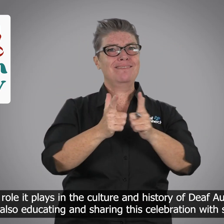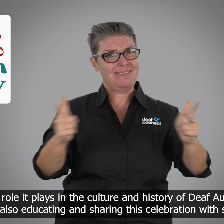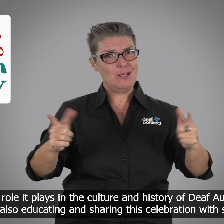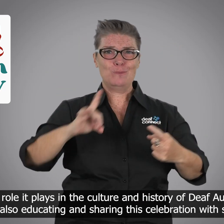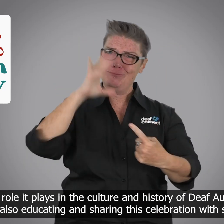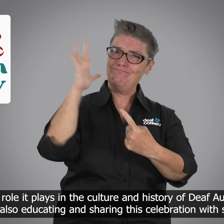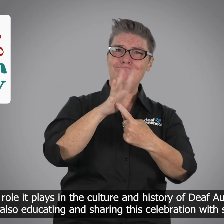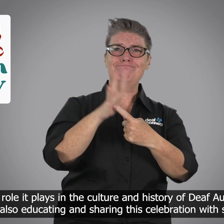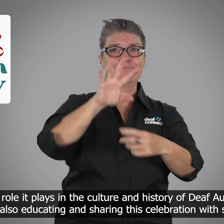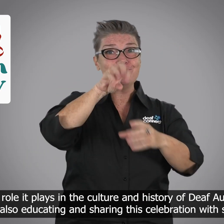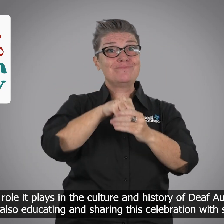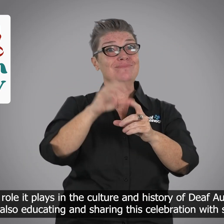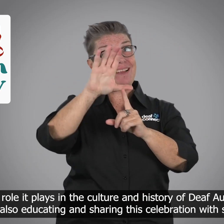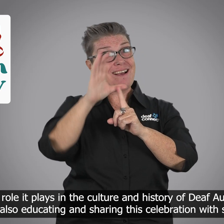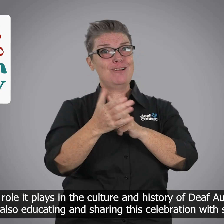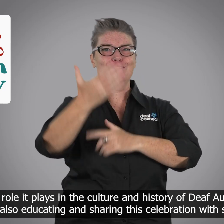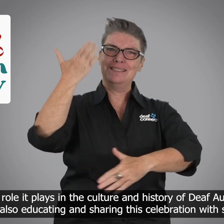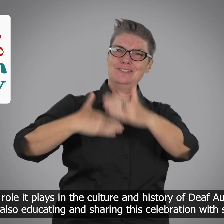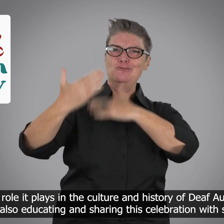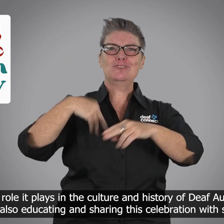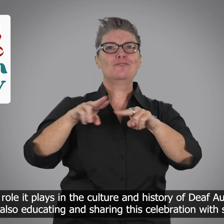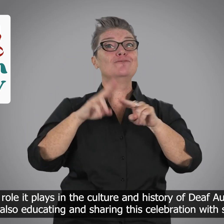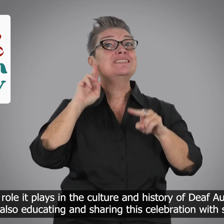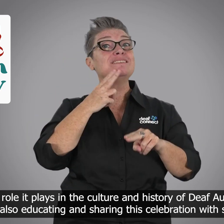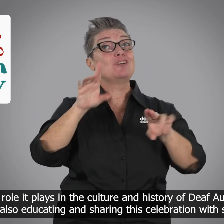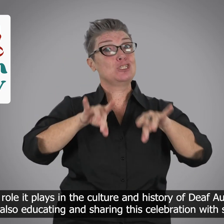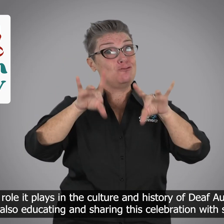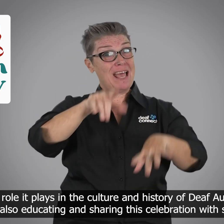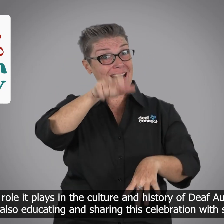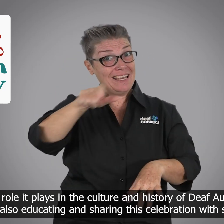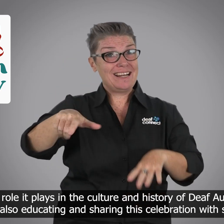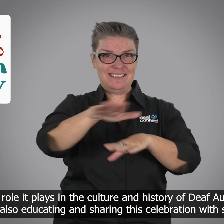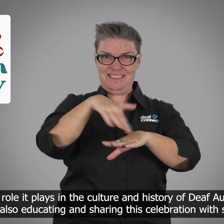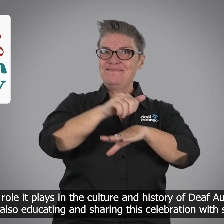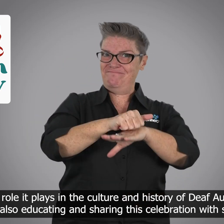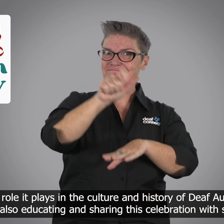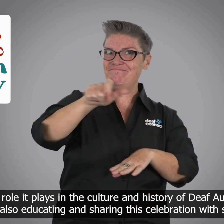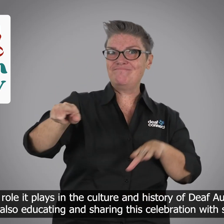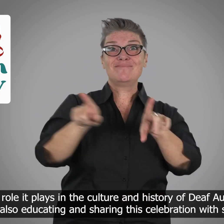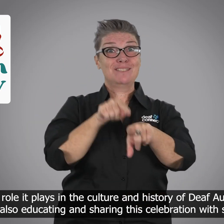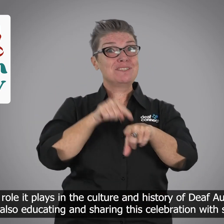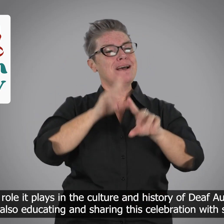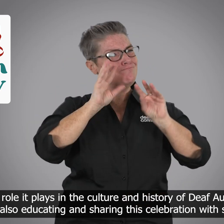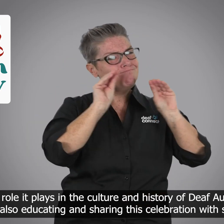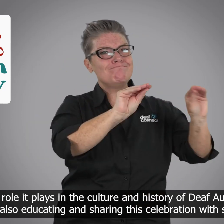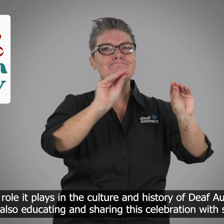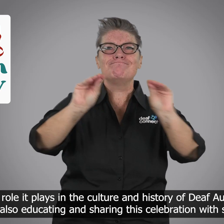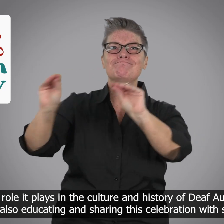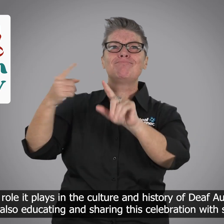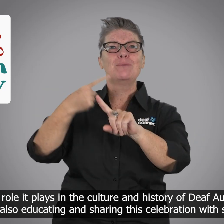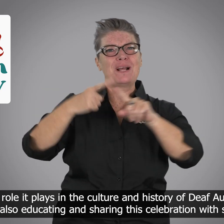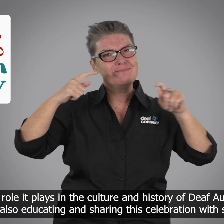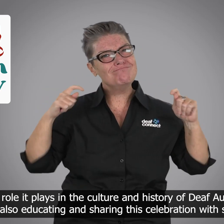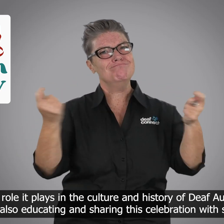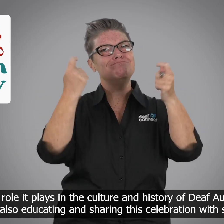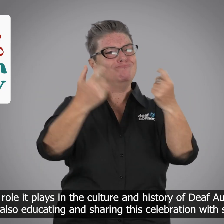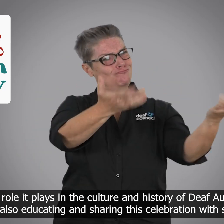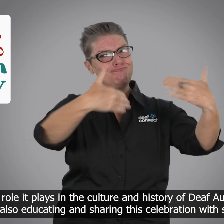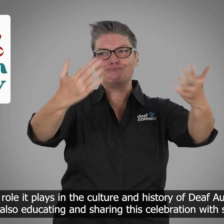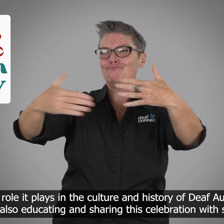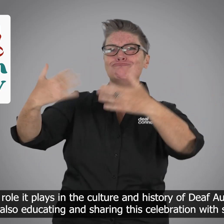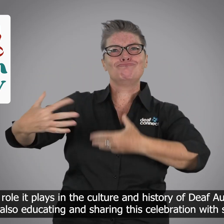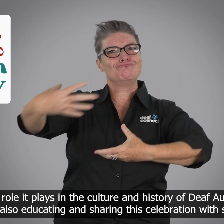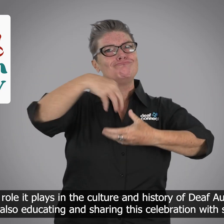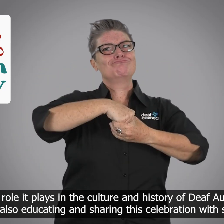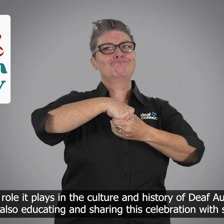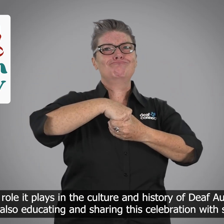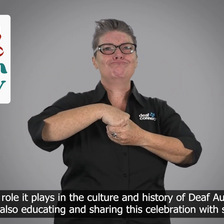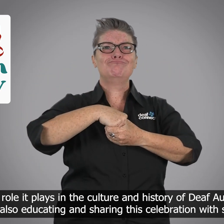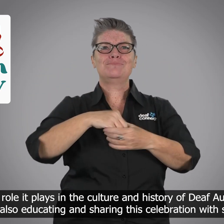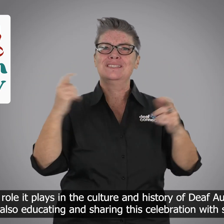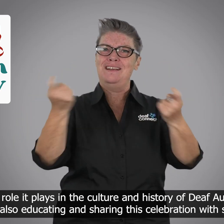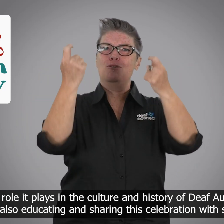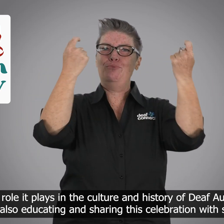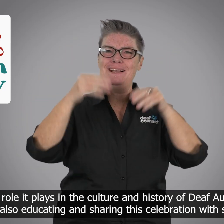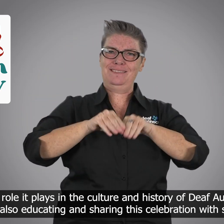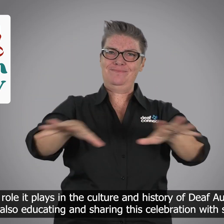and the role it plays in the culture and history of Deaf Australians, while also educating and sharing this celebration with society.